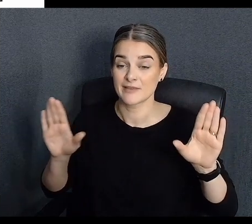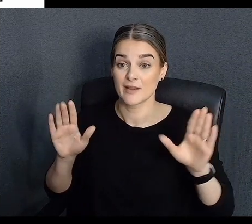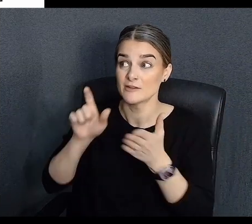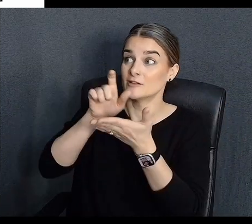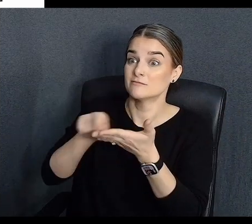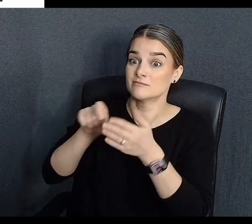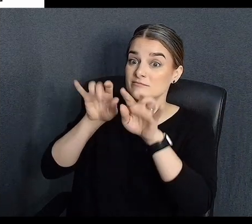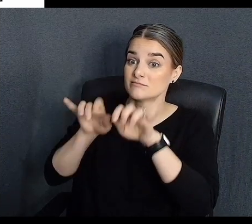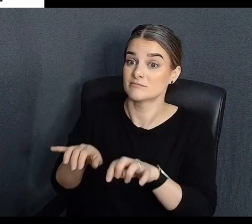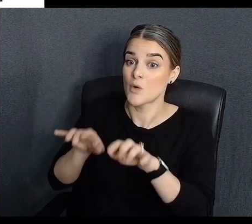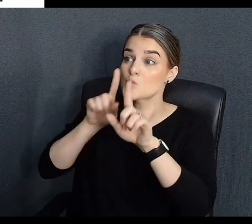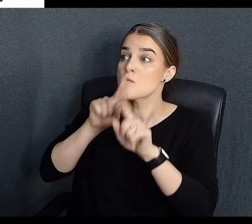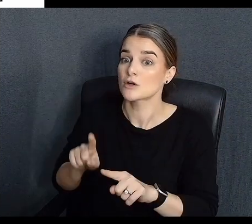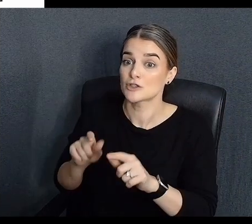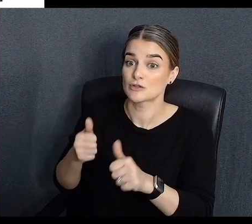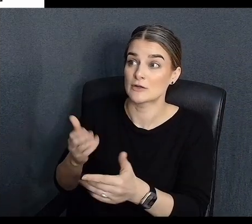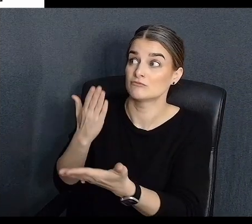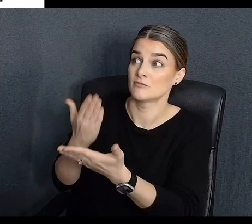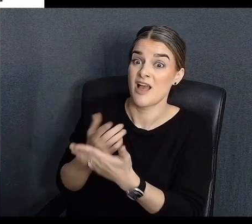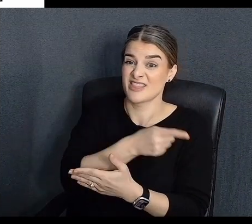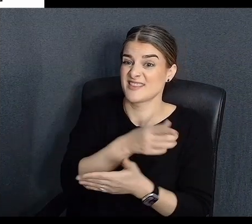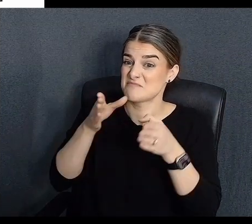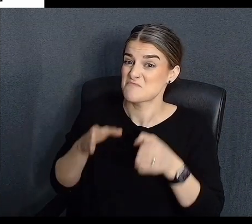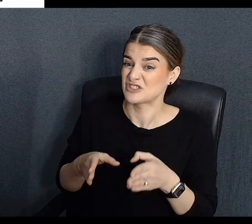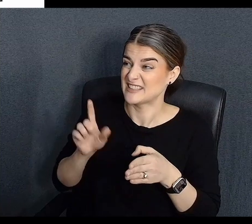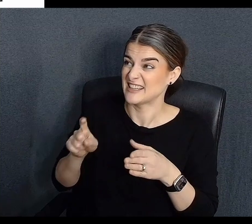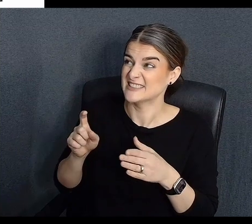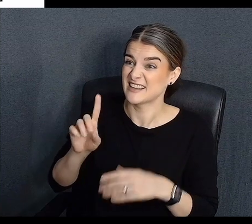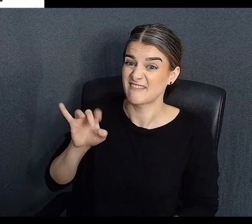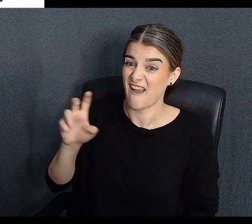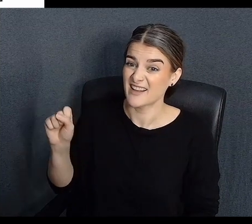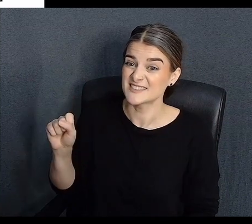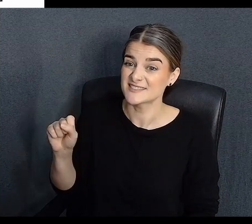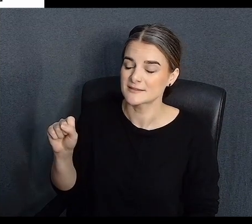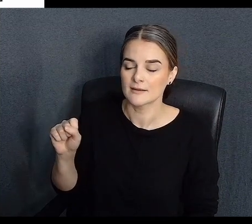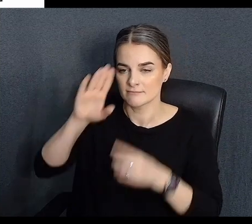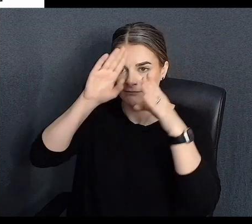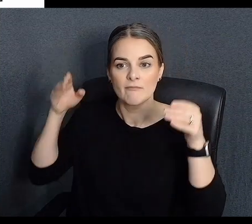a person needs a device, we really focus more on that kind of medical talking